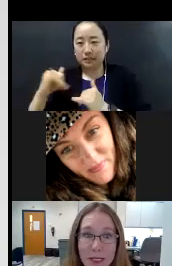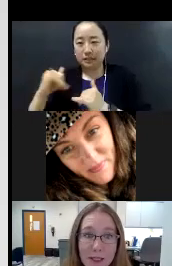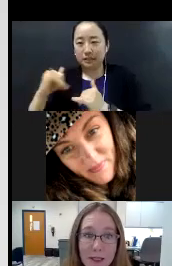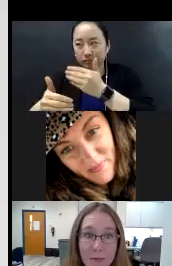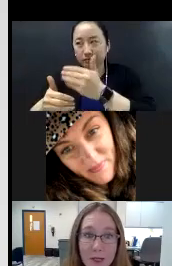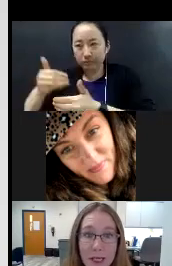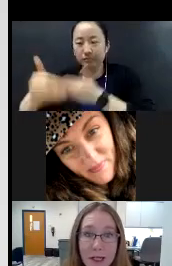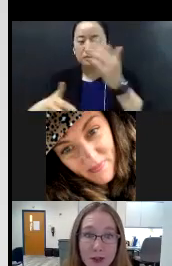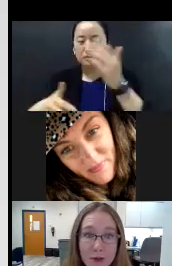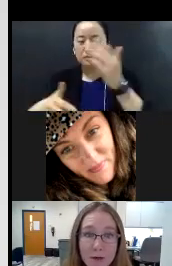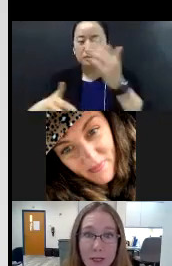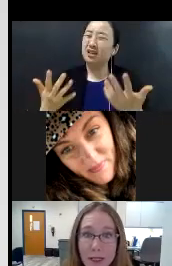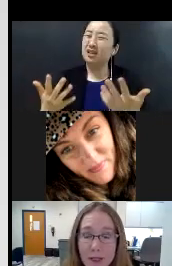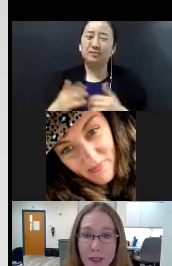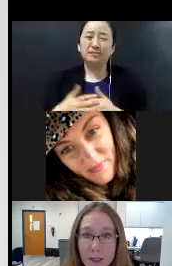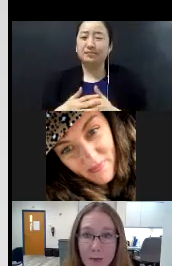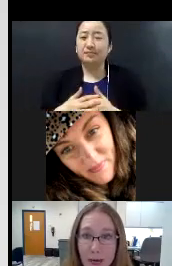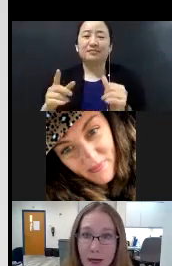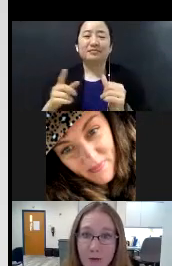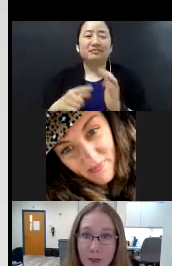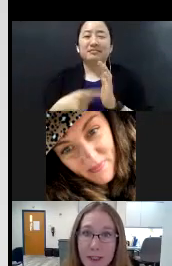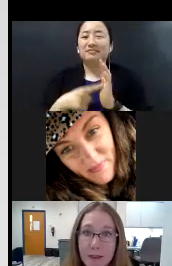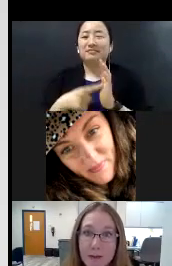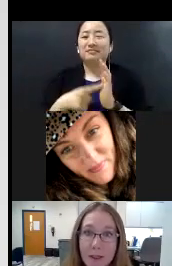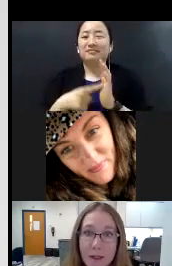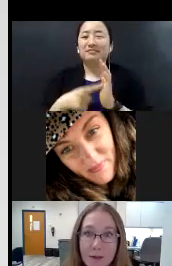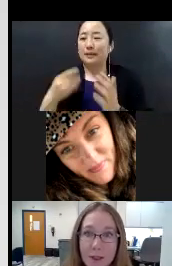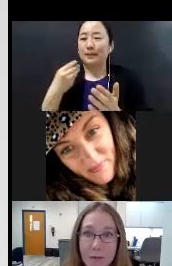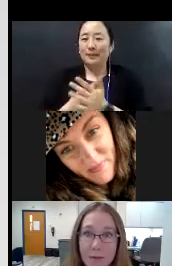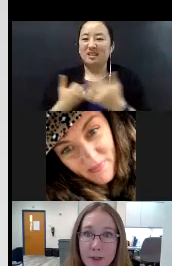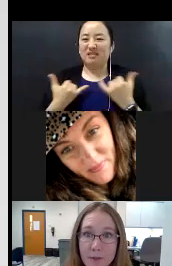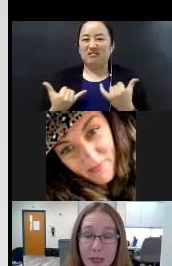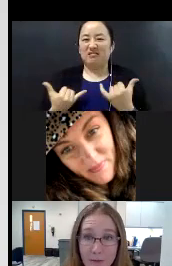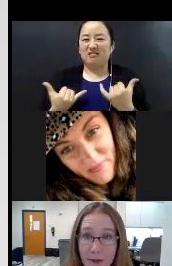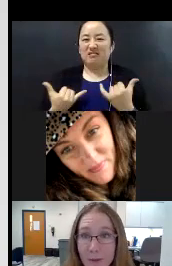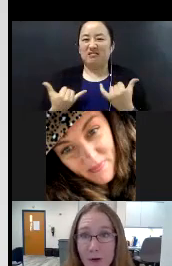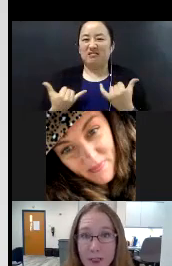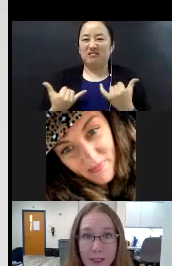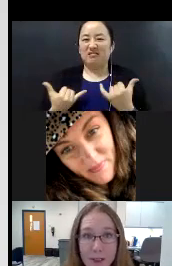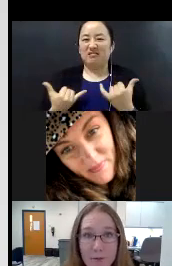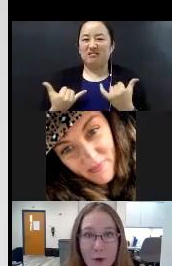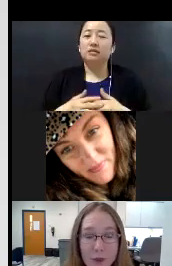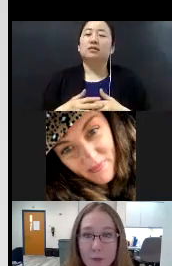SOMETIMES WE NEED SOME INITIAL FUNDING THAT IS RIGHT NOW FUNDING. THEN THE FAMILY PRIORITIZES THE MOST